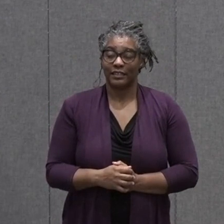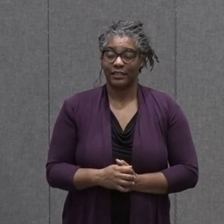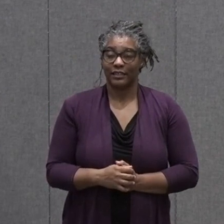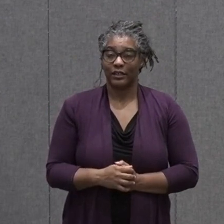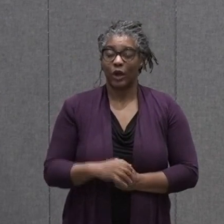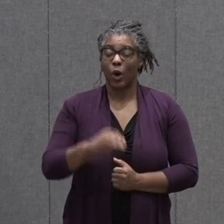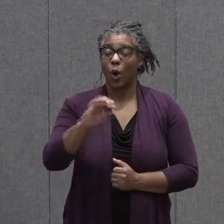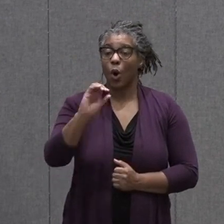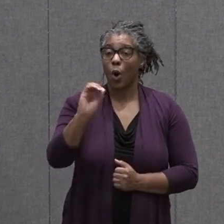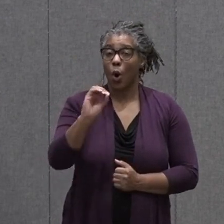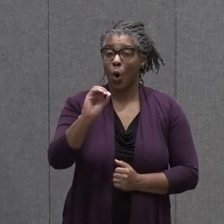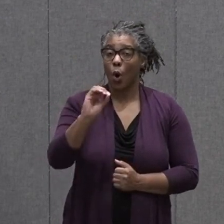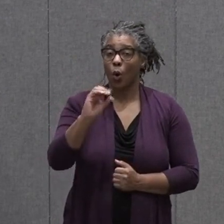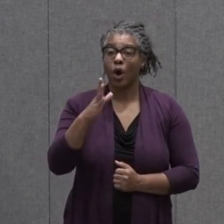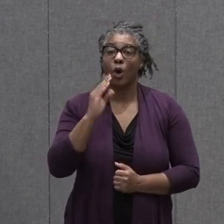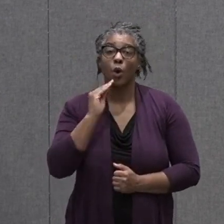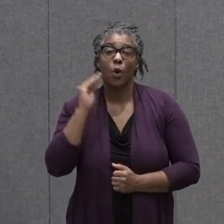O, home, o.